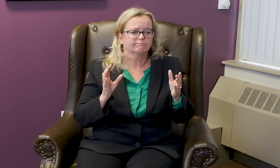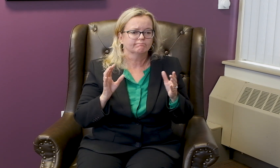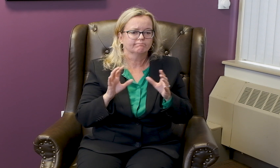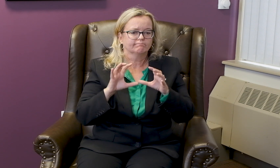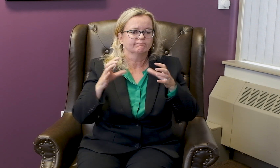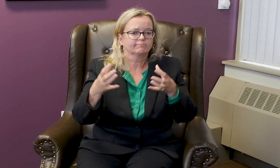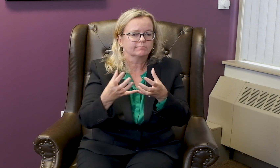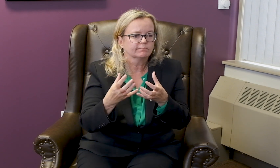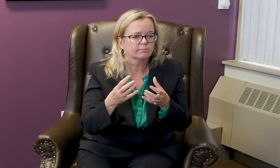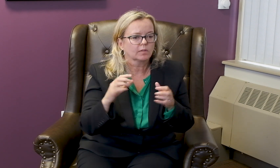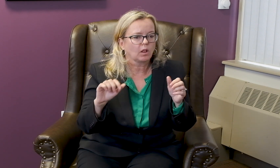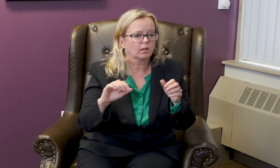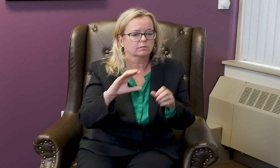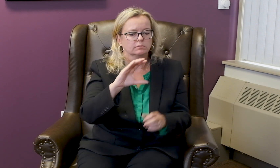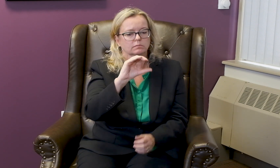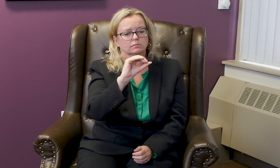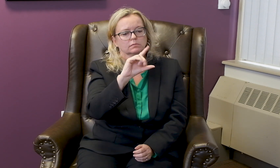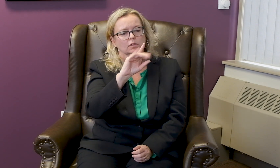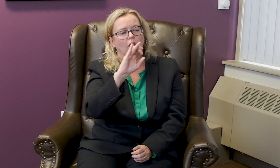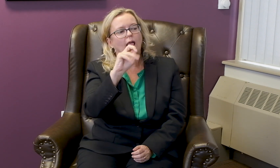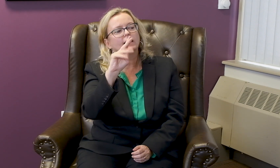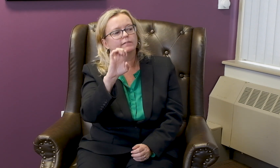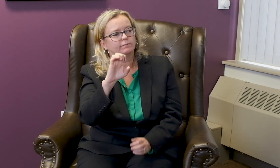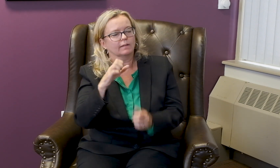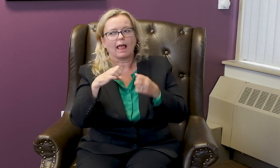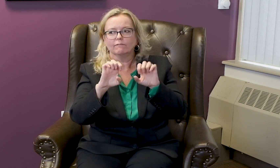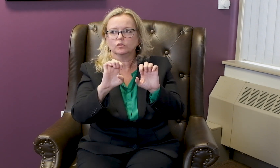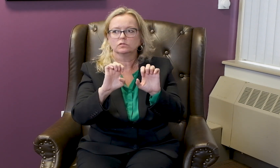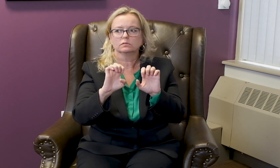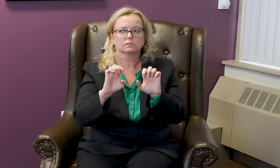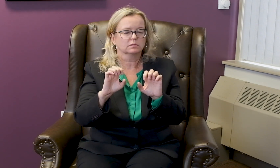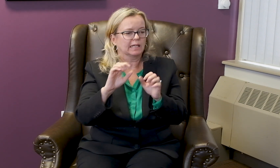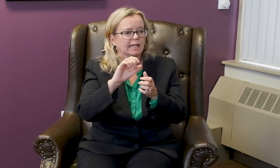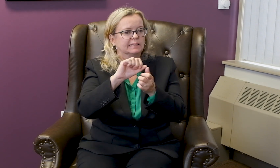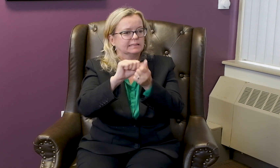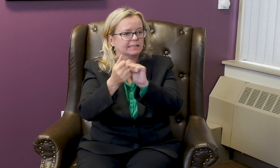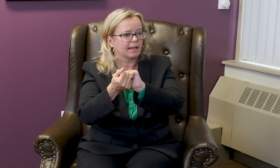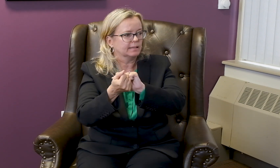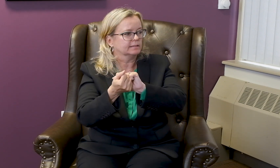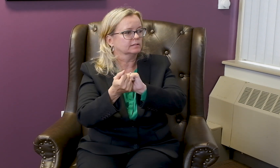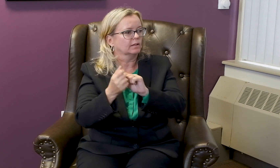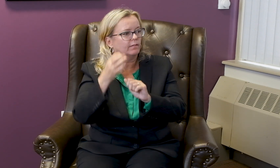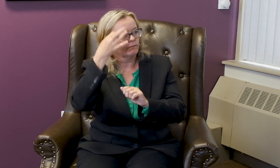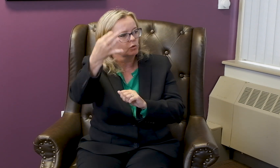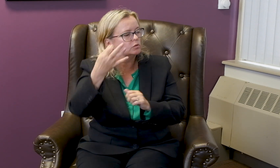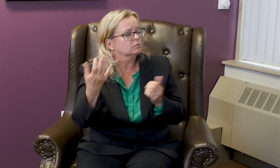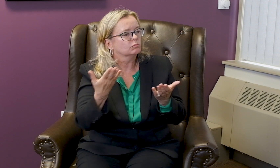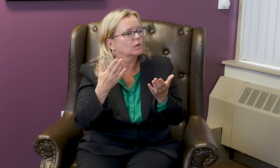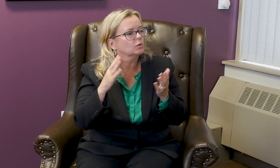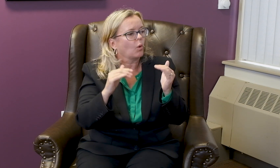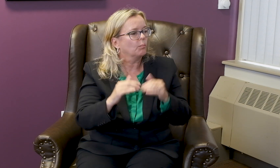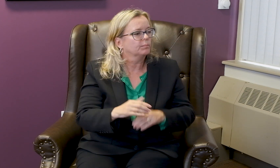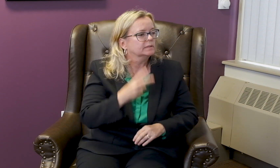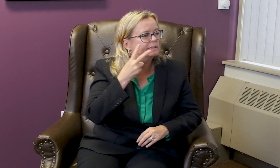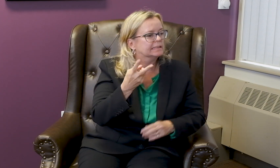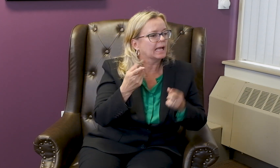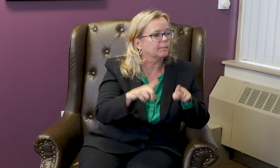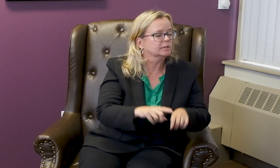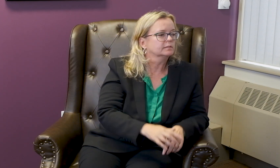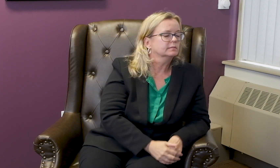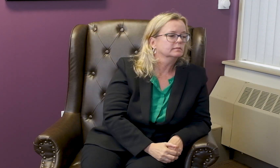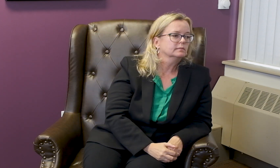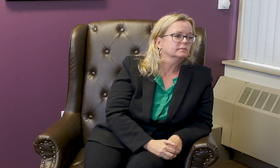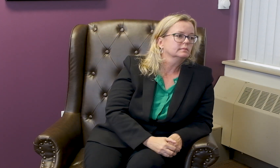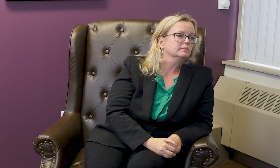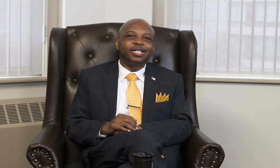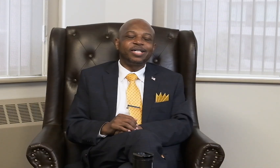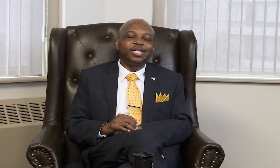do you envision our collective efforts shaping this future? What do you hope to see happen?